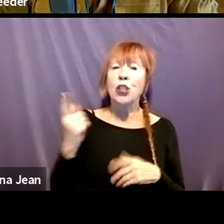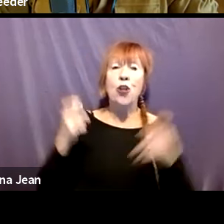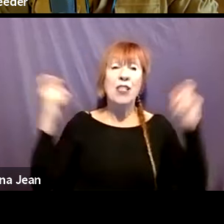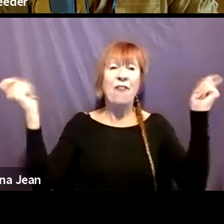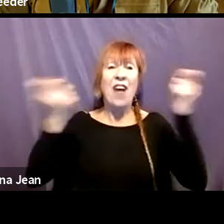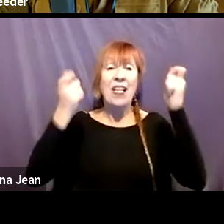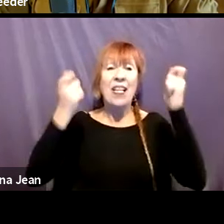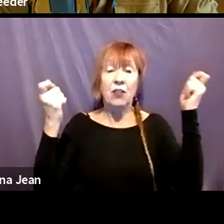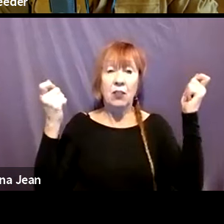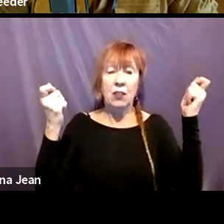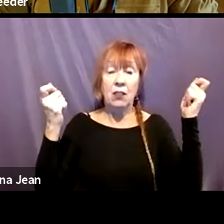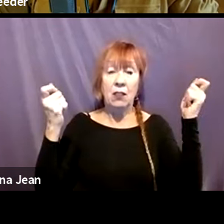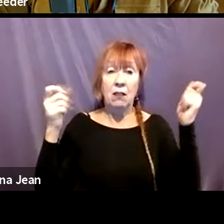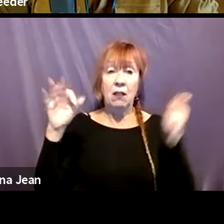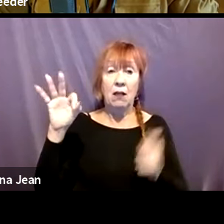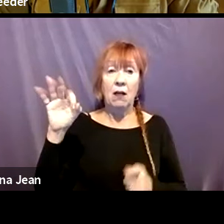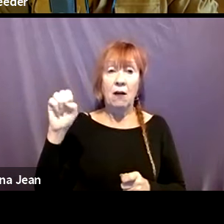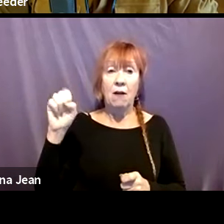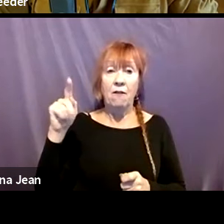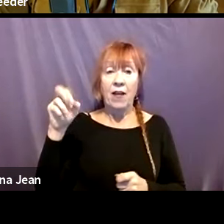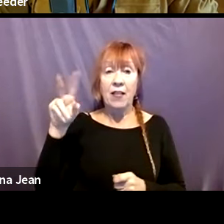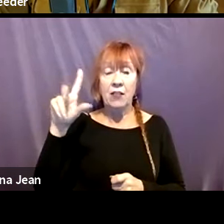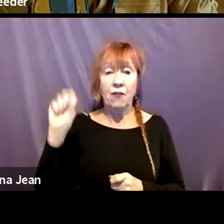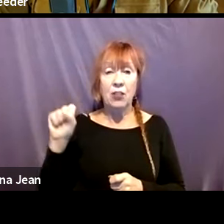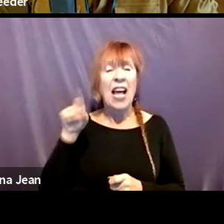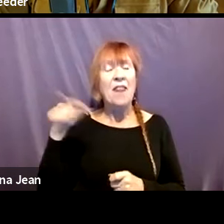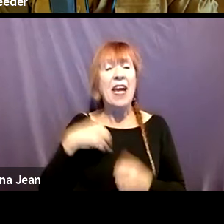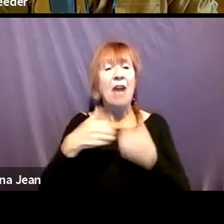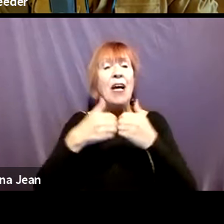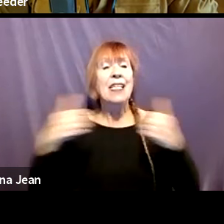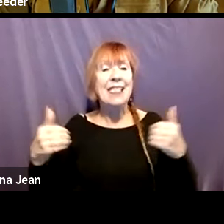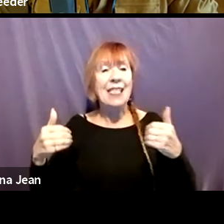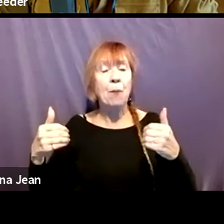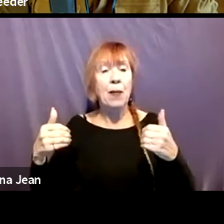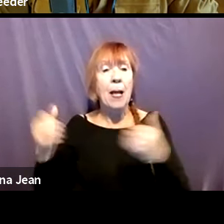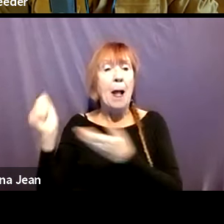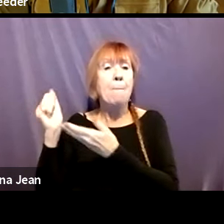that have separate pitch categories, like for example,